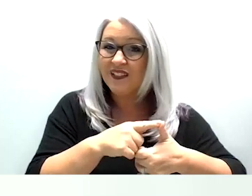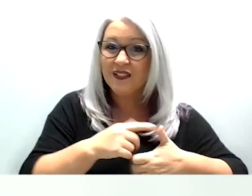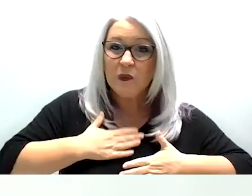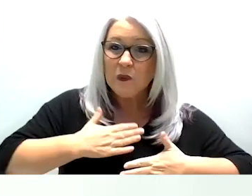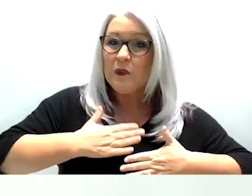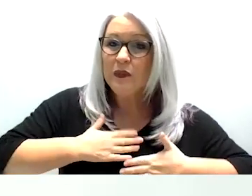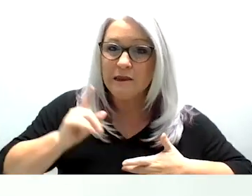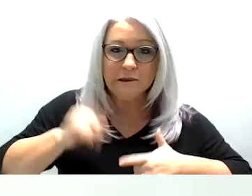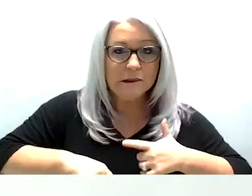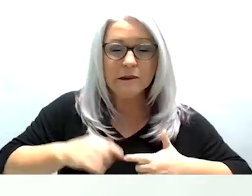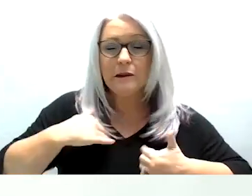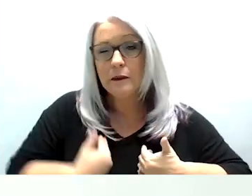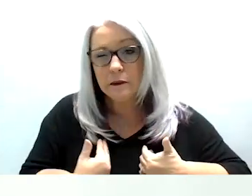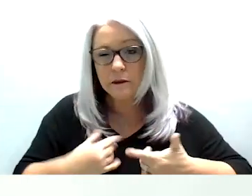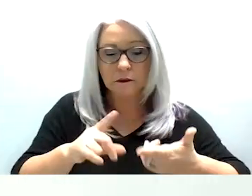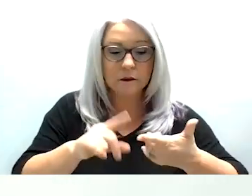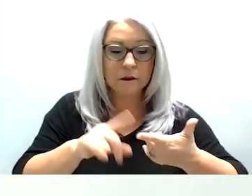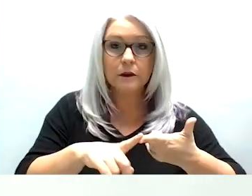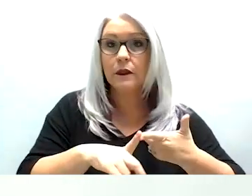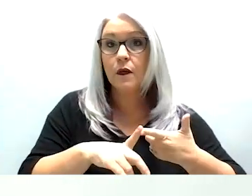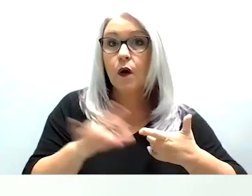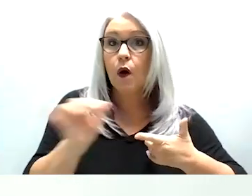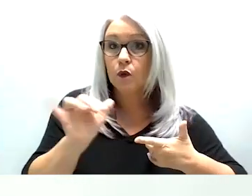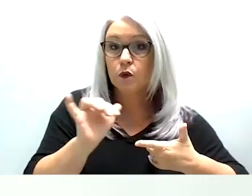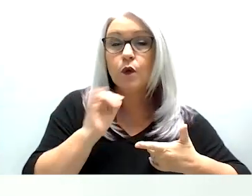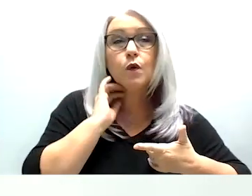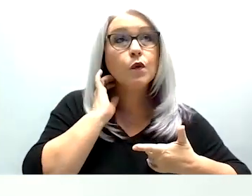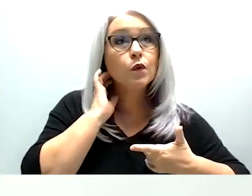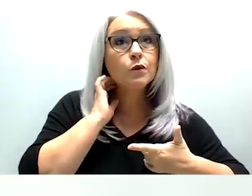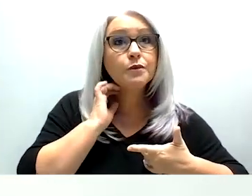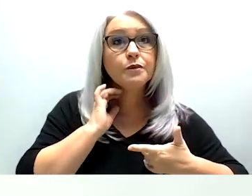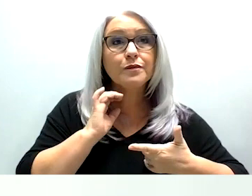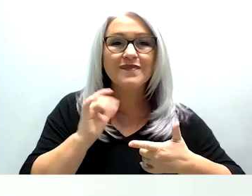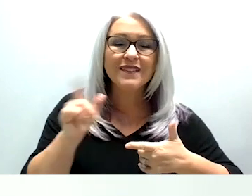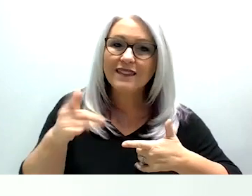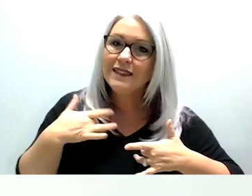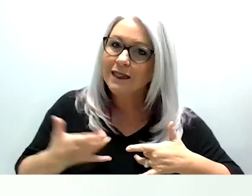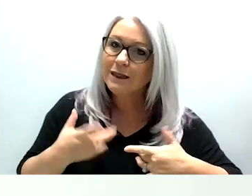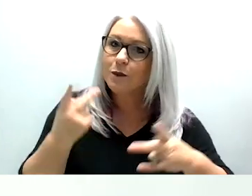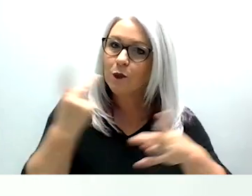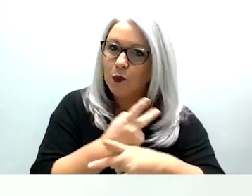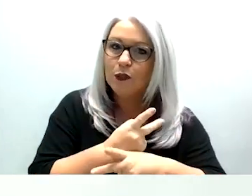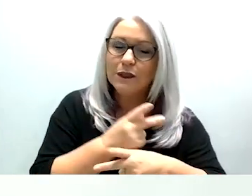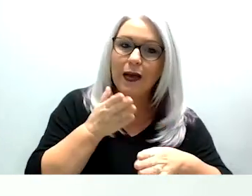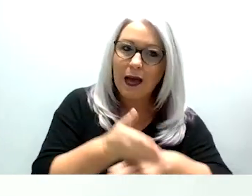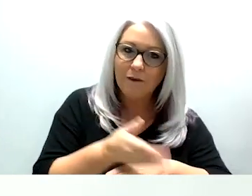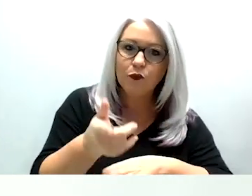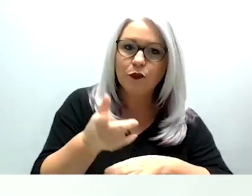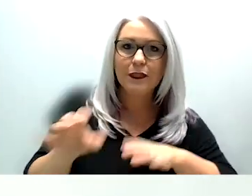and fatigue. Both of which, like Lisa mentioned, are worsened after periods of physical exertion for him. So